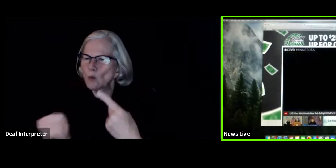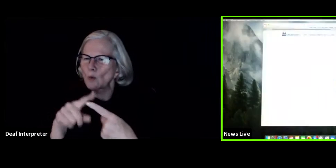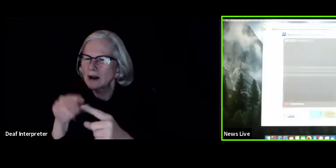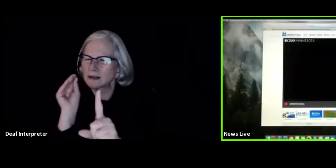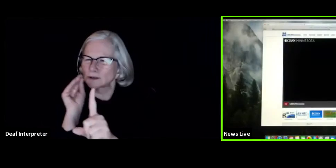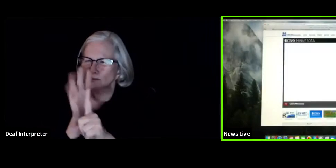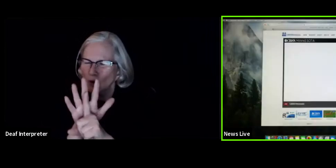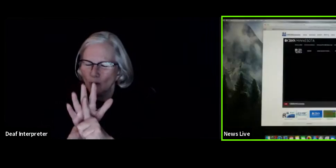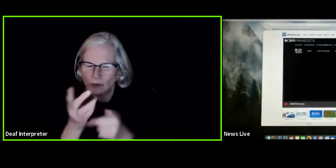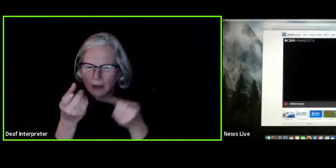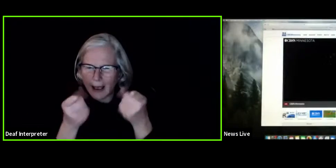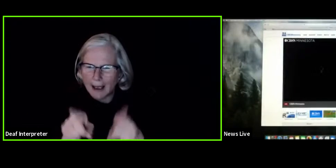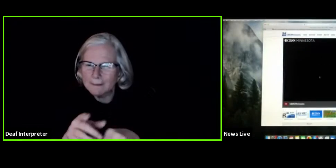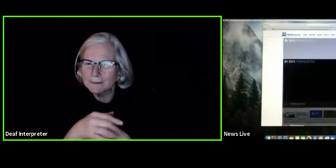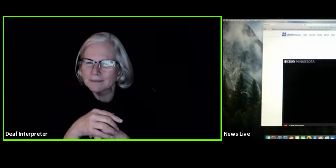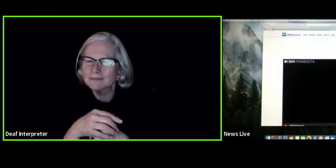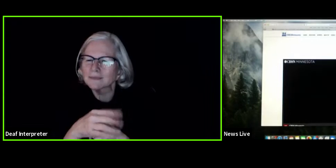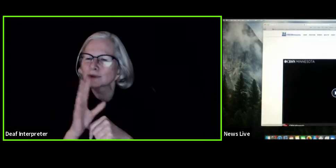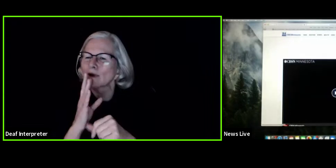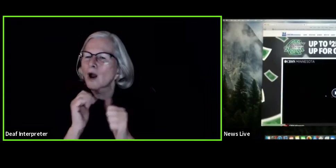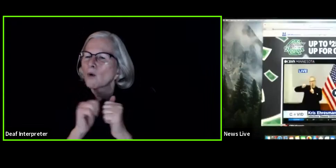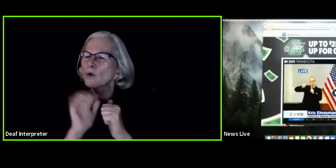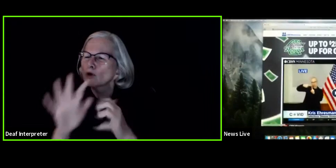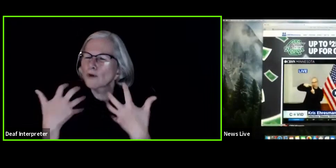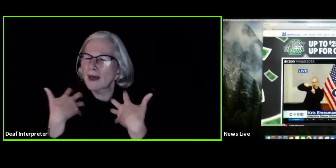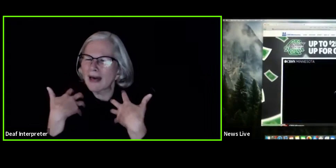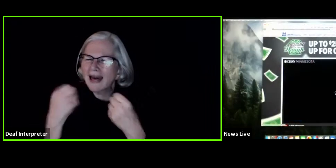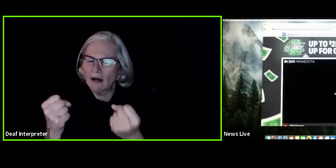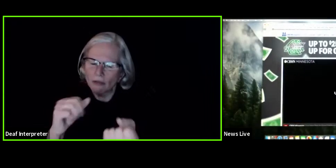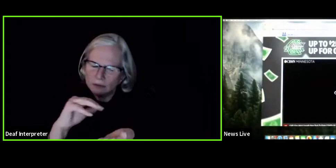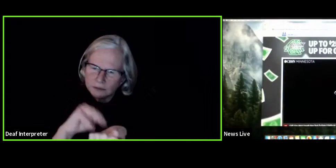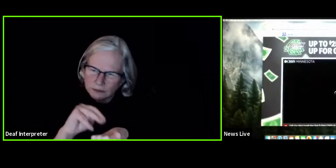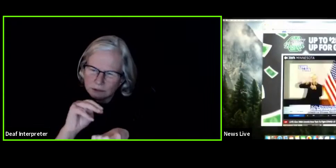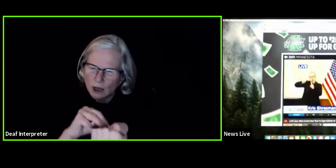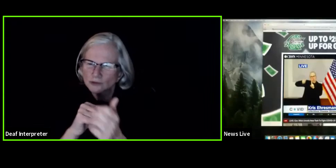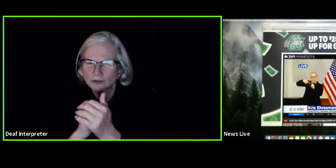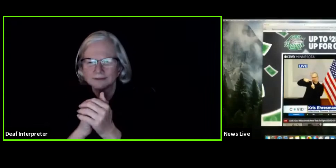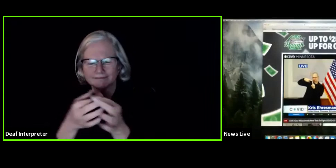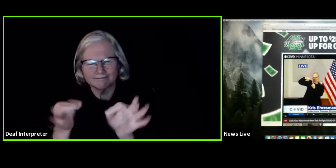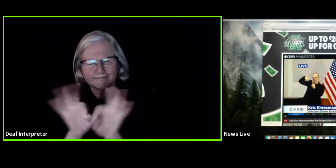HEALTHCARE PROVIDER TO GET MORE ADVICE ON WHEN TO GET TESTED.